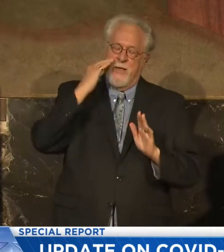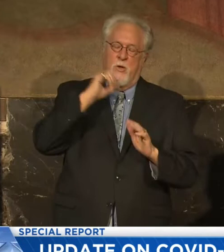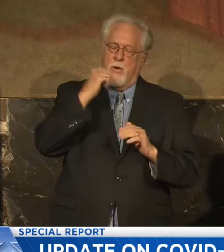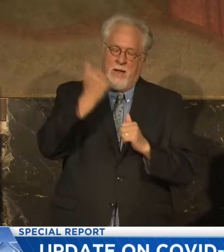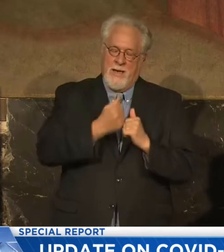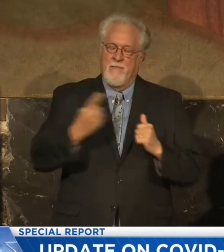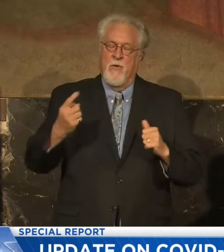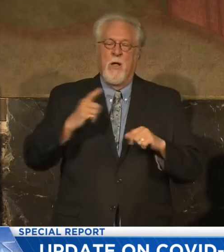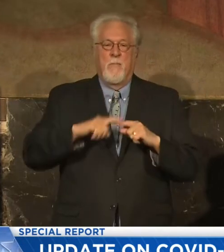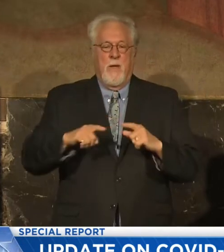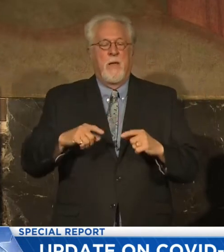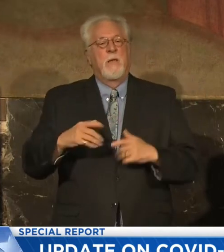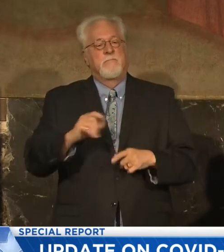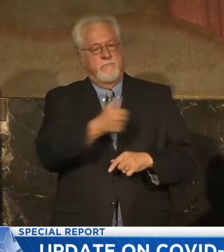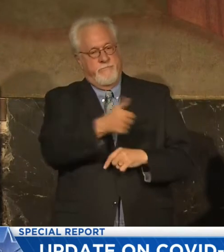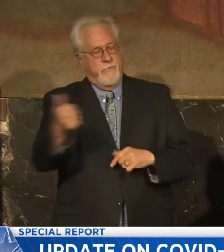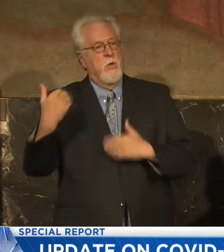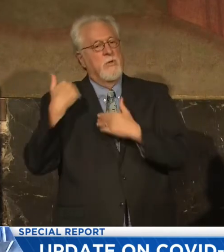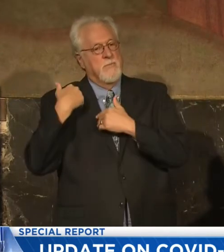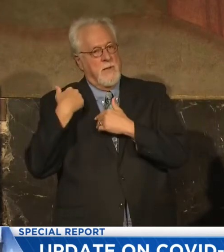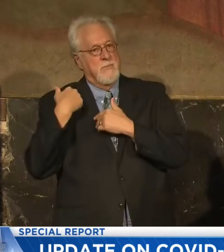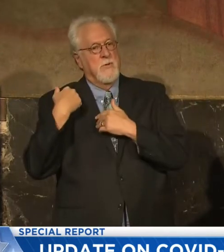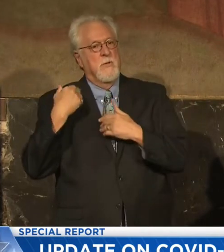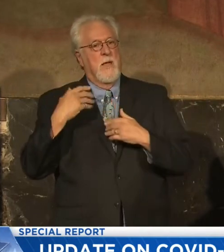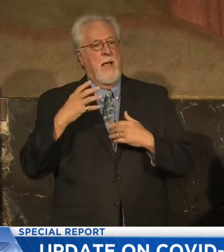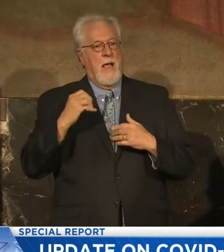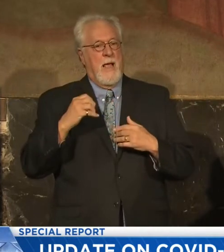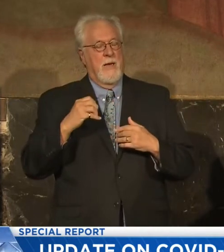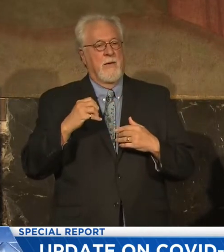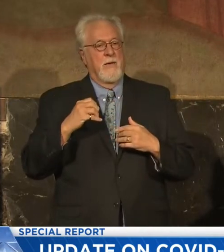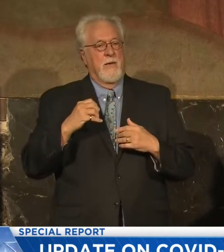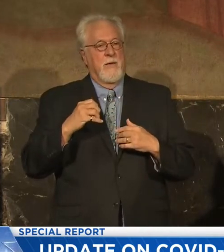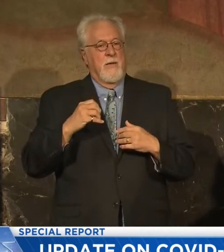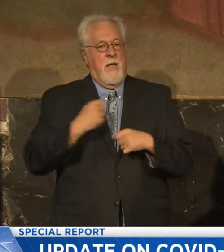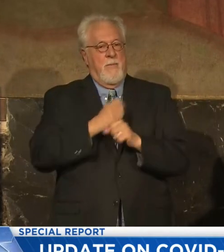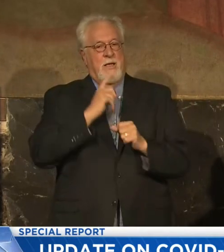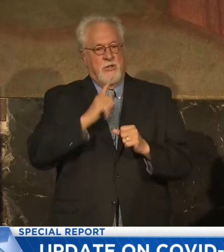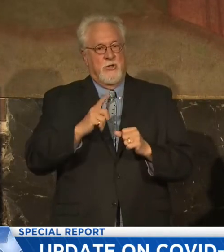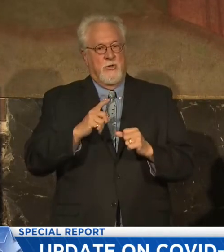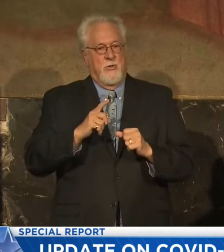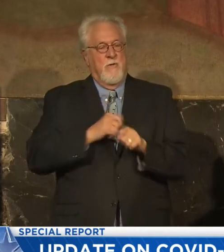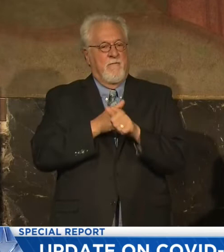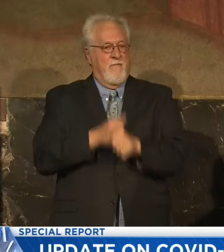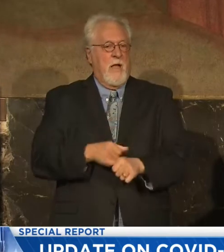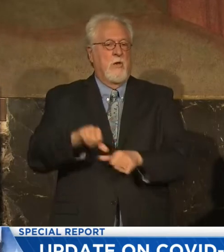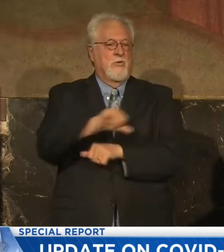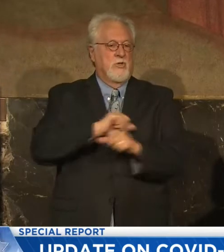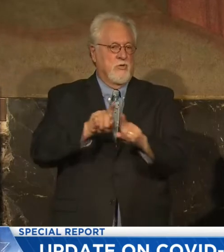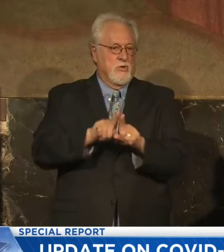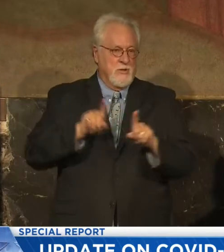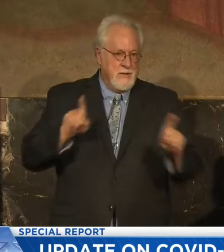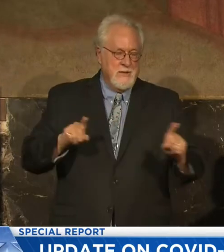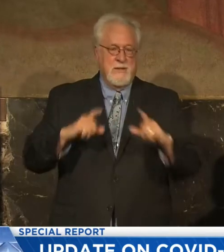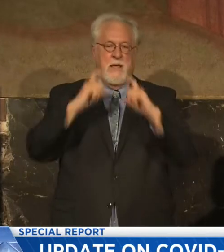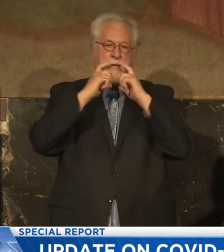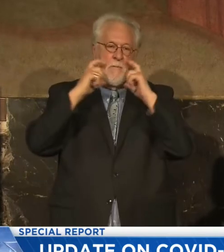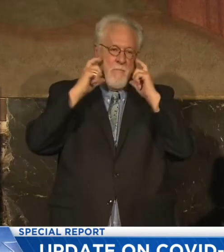IN A COUPLE OF WEEKS. I'M PRAYING THAT PEOPLE -- FOR THE MOST PART, I'VE SEEN PICTURES, I KNOW NOT EVERYBODY